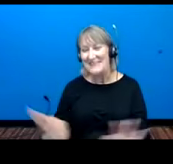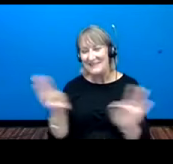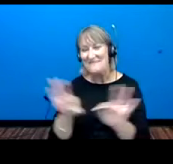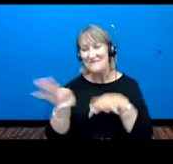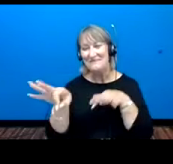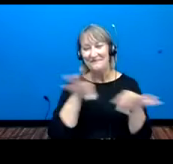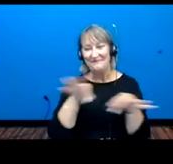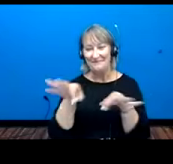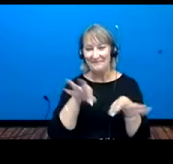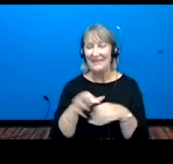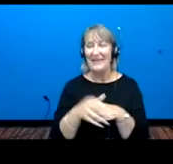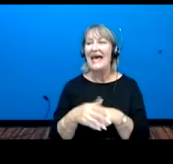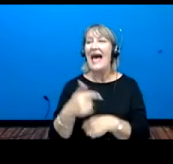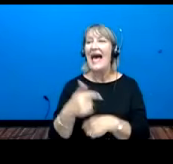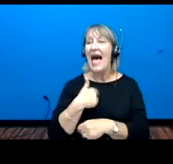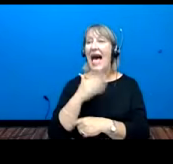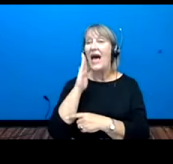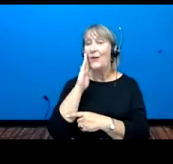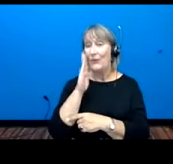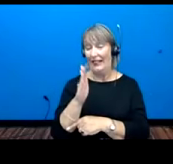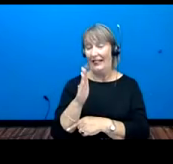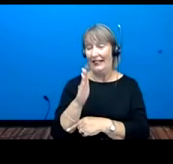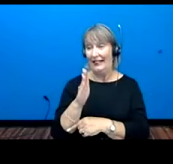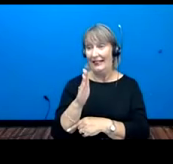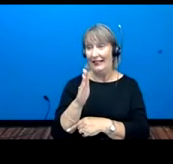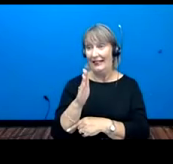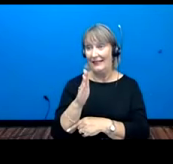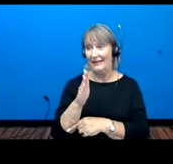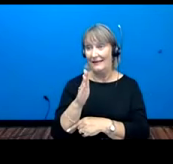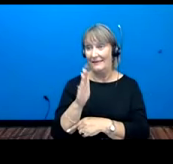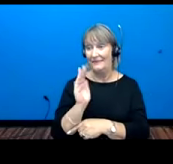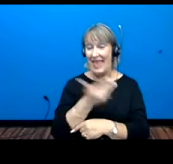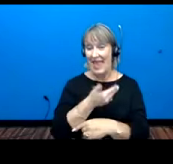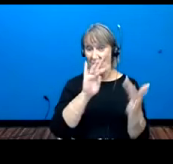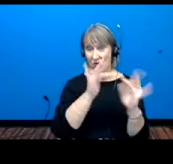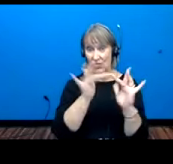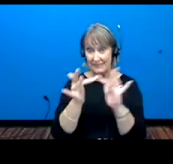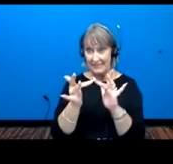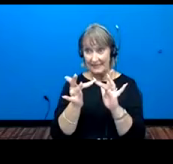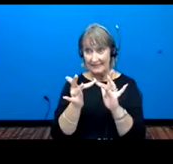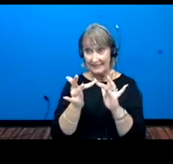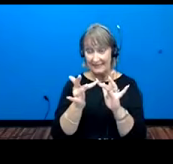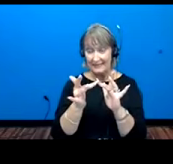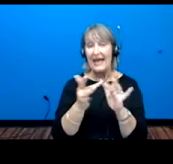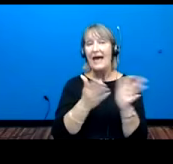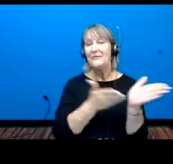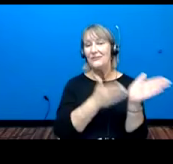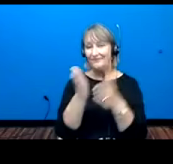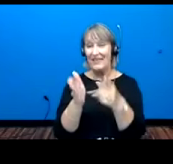I'm going to be moving this side over to a survey link. We're also going to get one of our co-hosts